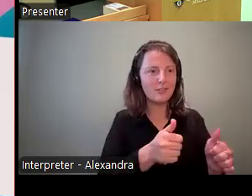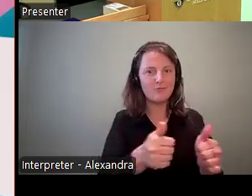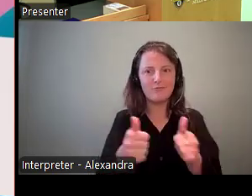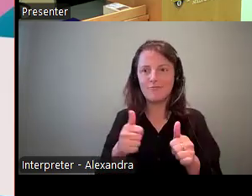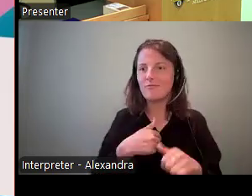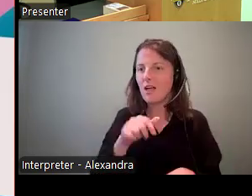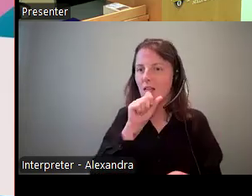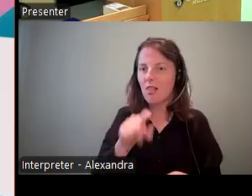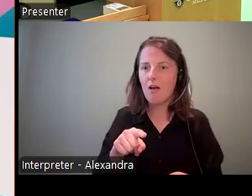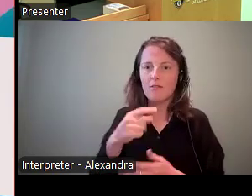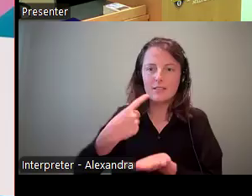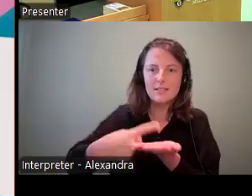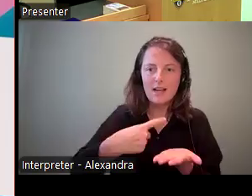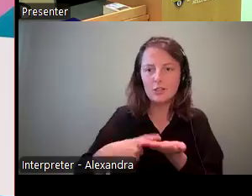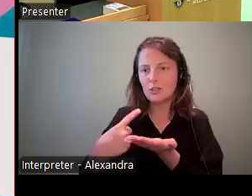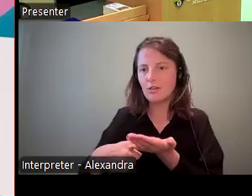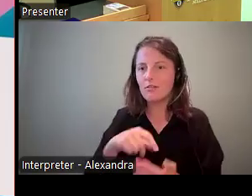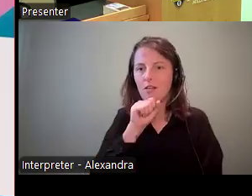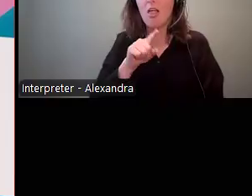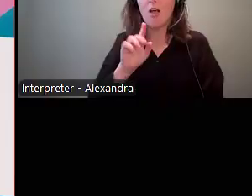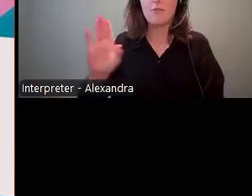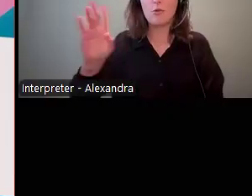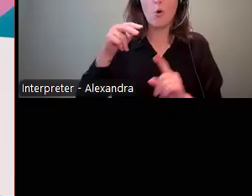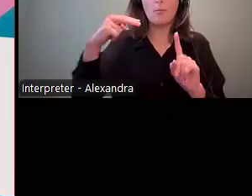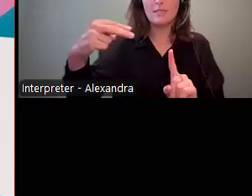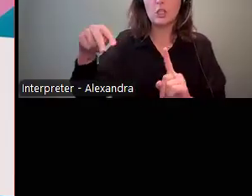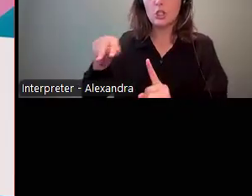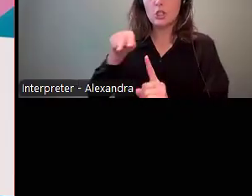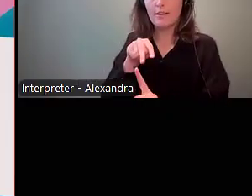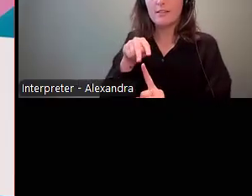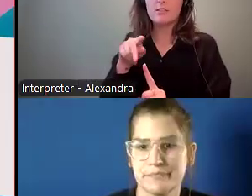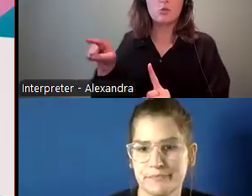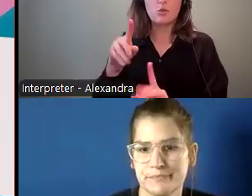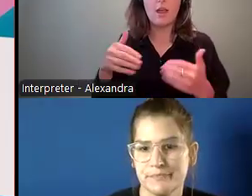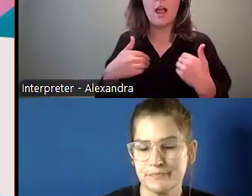uh presented because you all gave strong rationale and justification